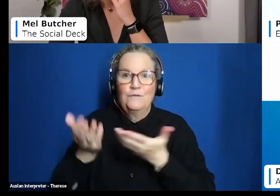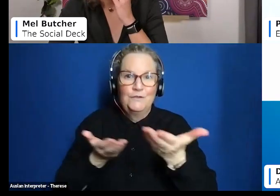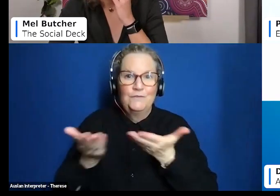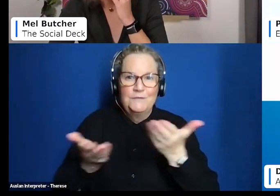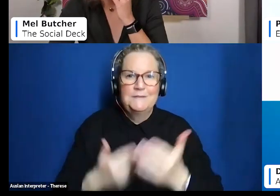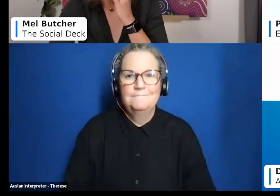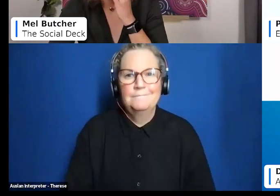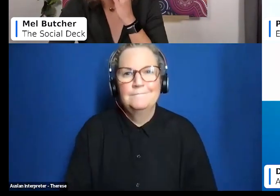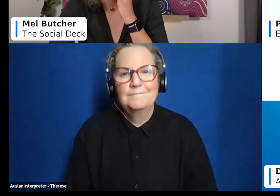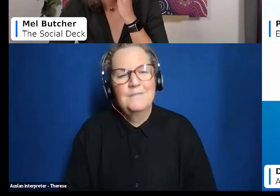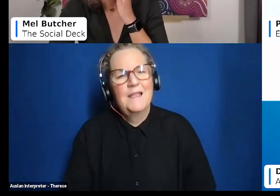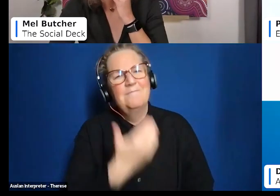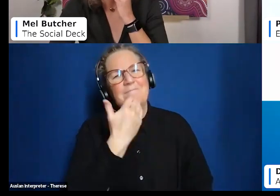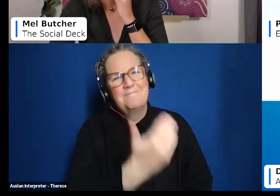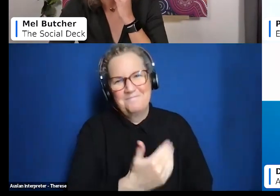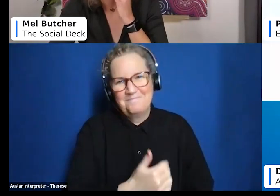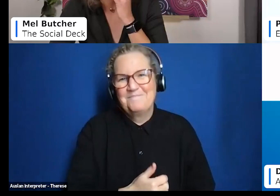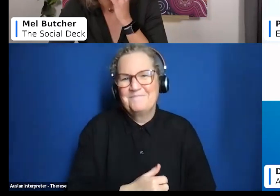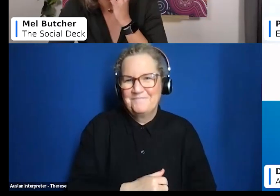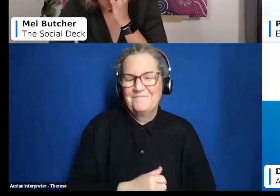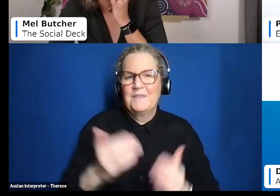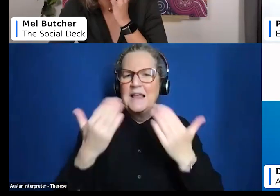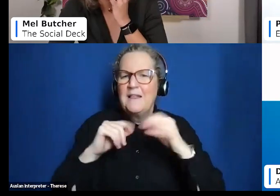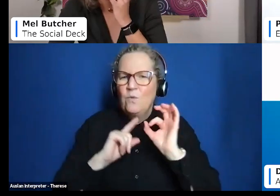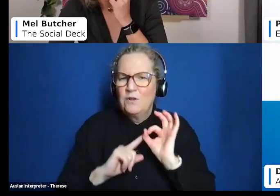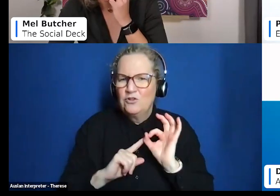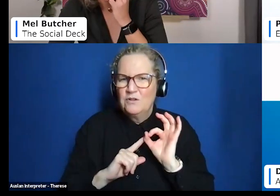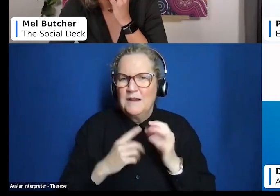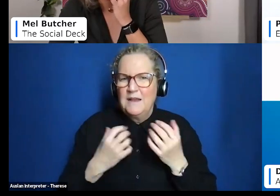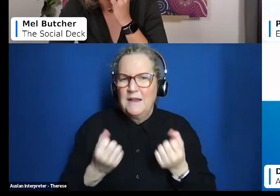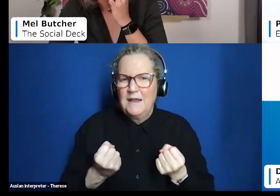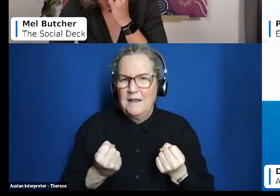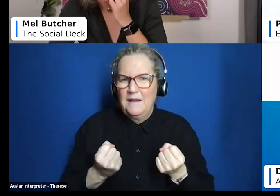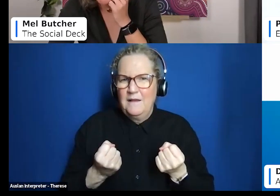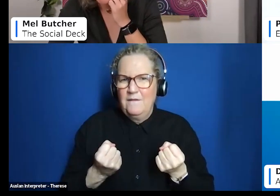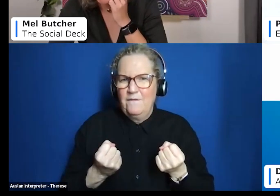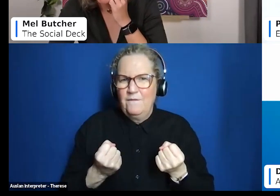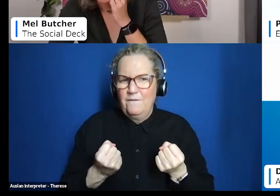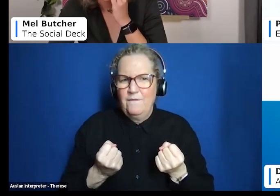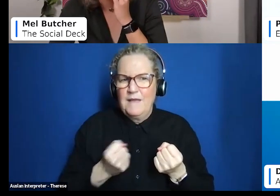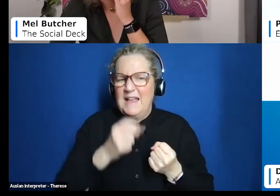Thanks so much, Paul. Another question that's come through, I think, for you also, Paul,